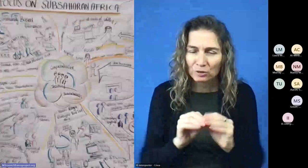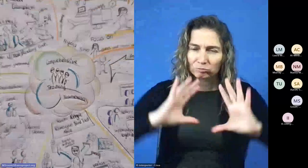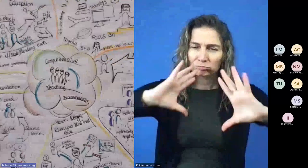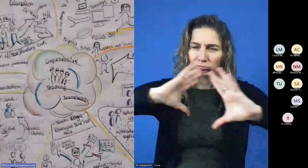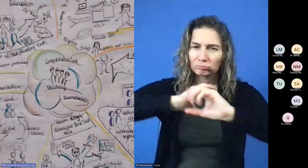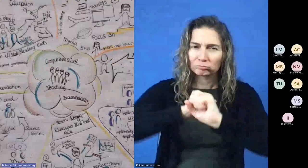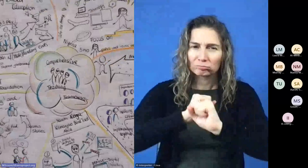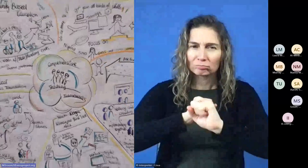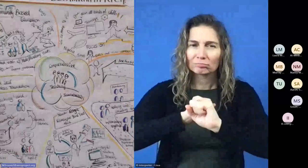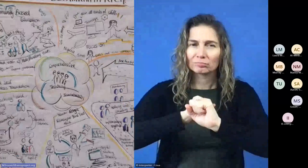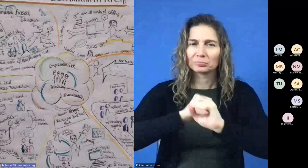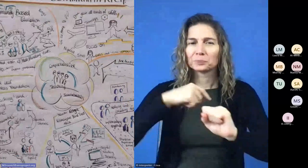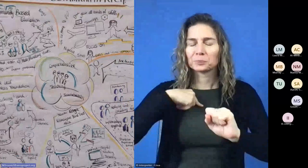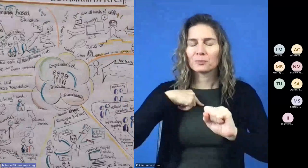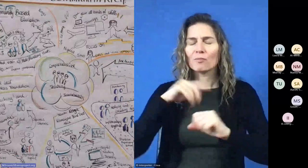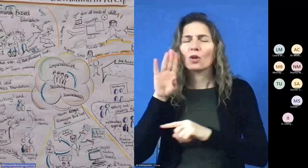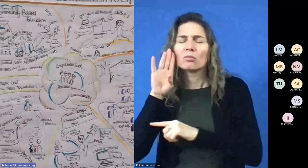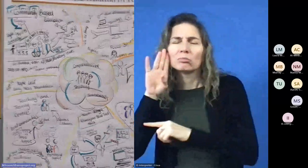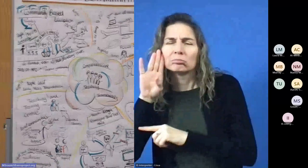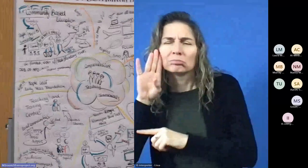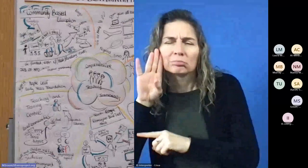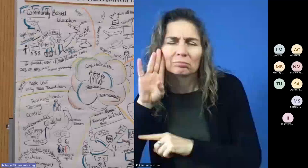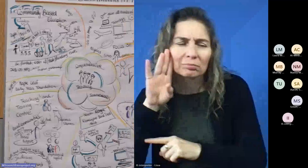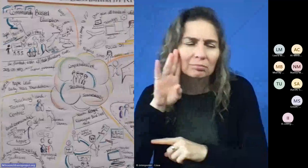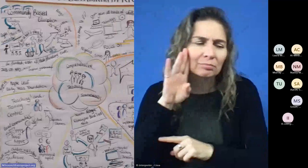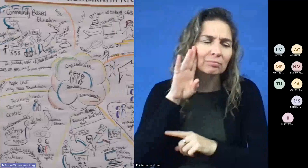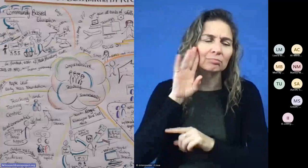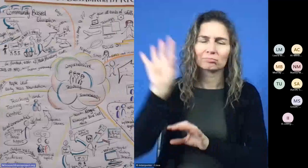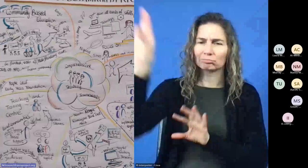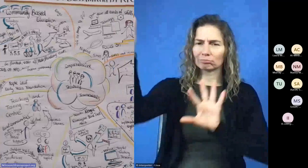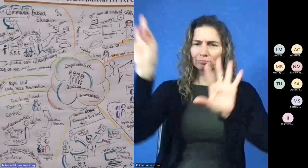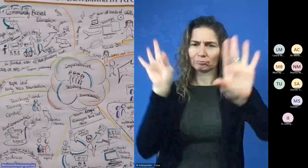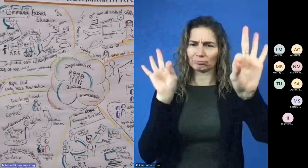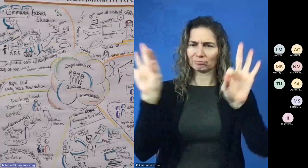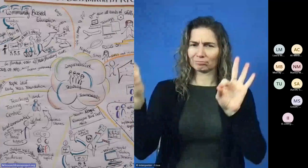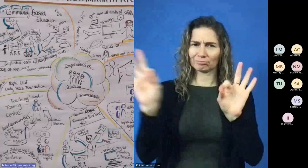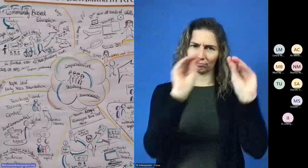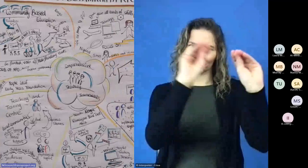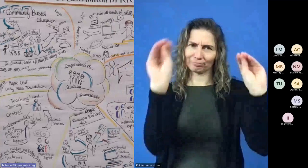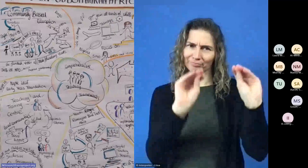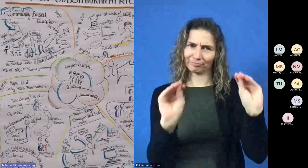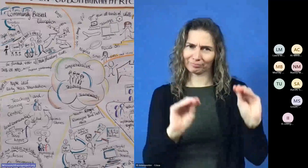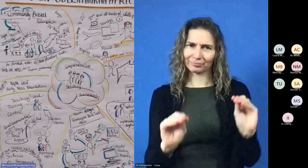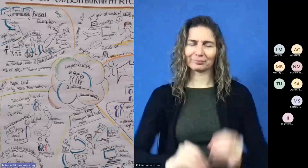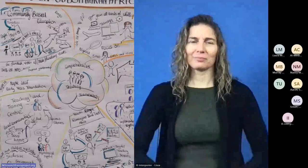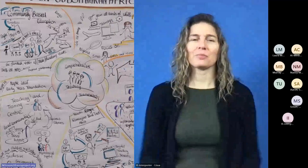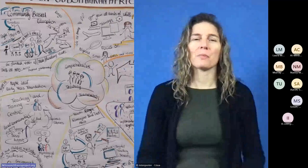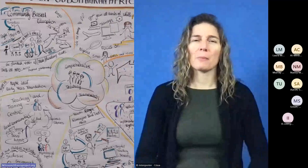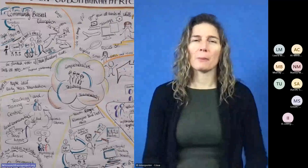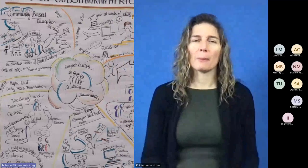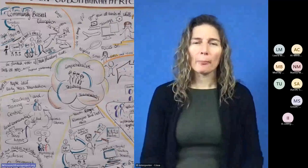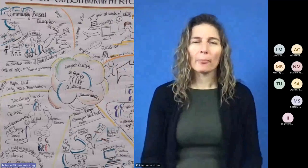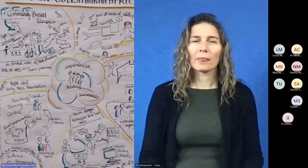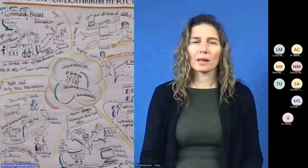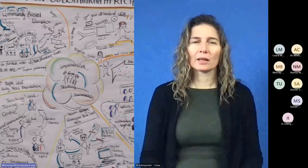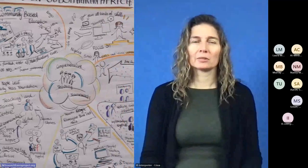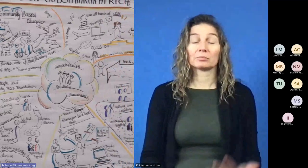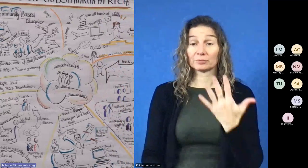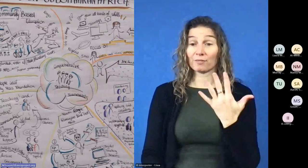be takeouts, adding to what you've already summed up. There were five projects being presented